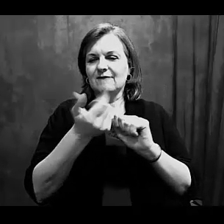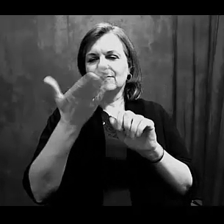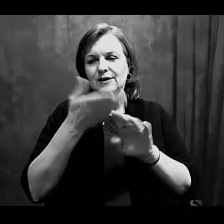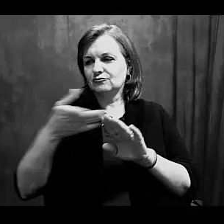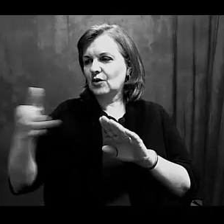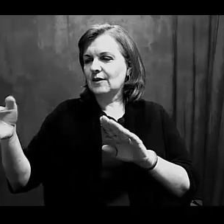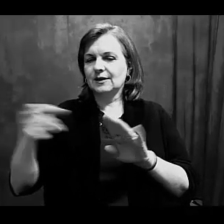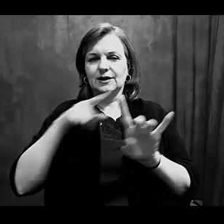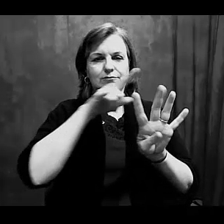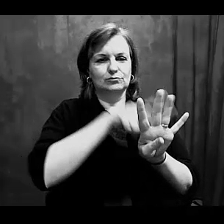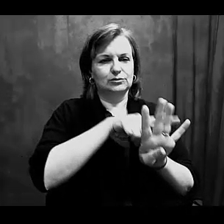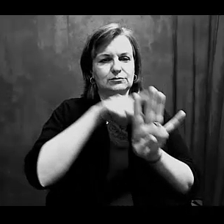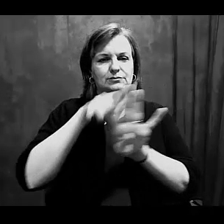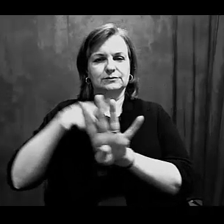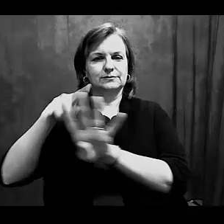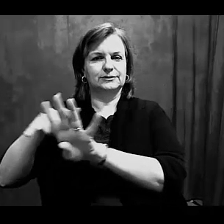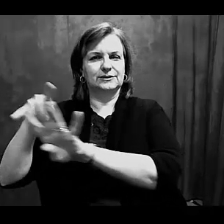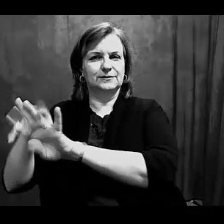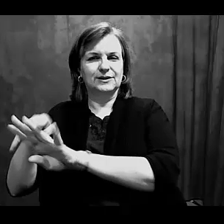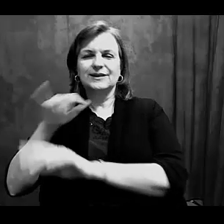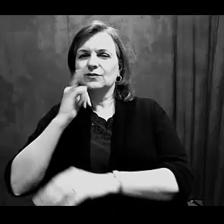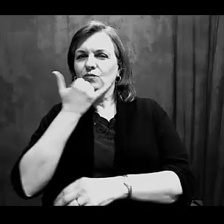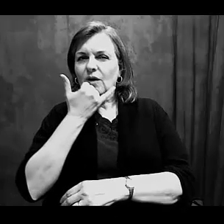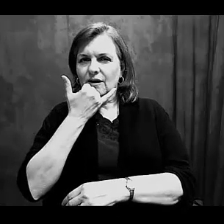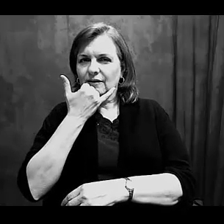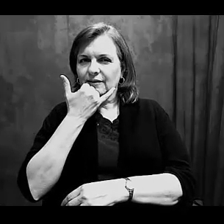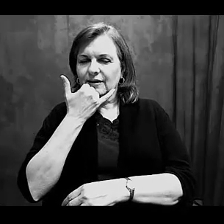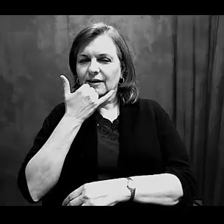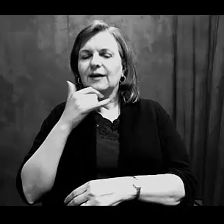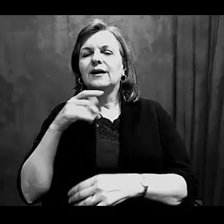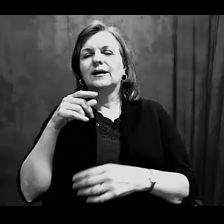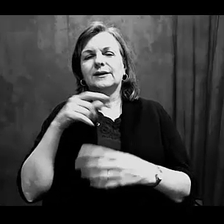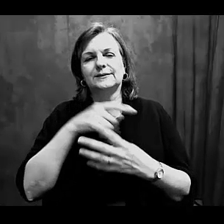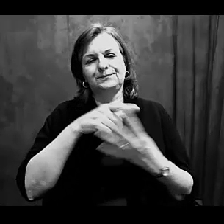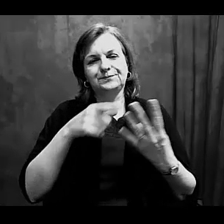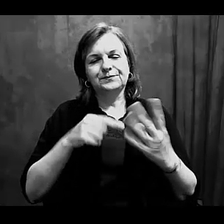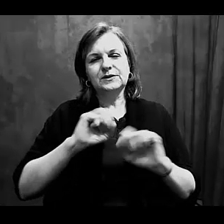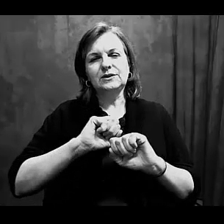everything after that happens is wrong!